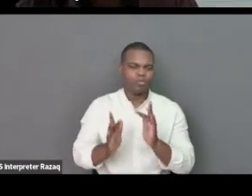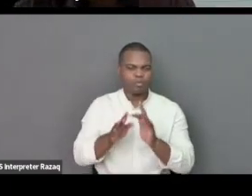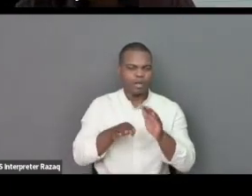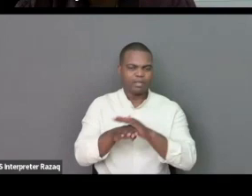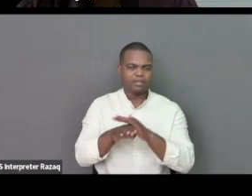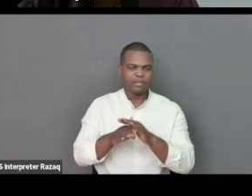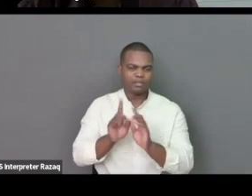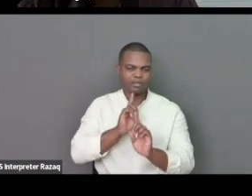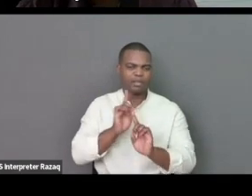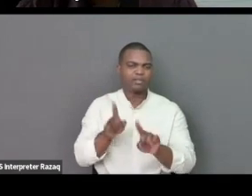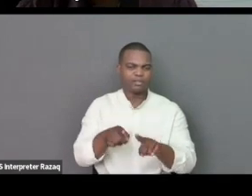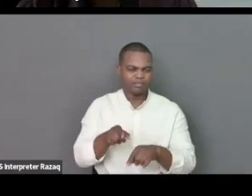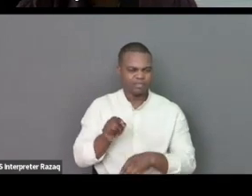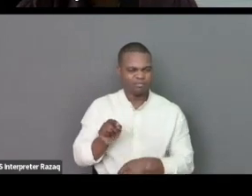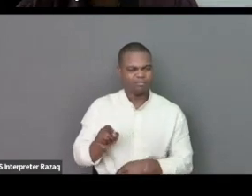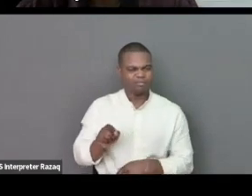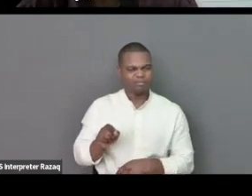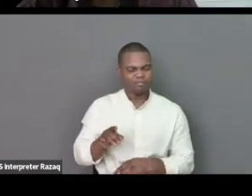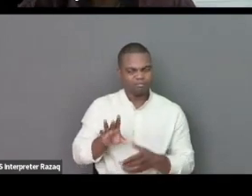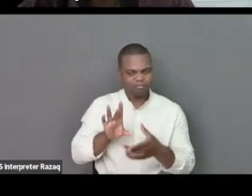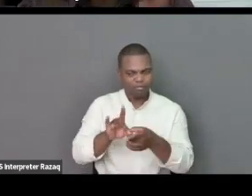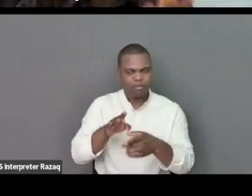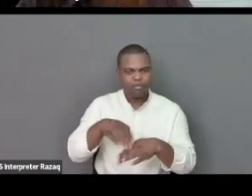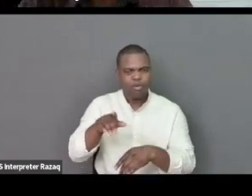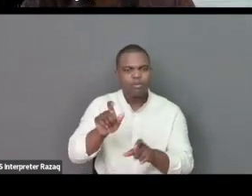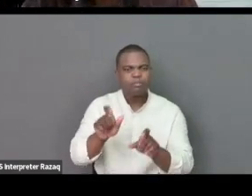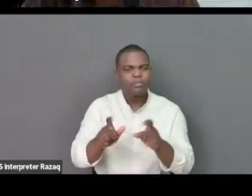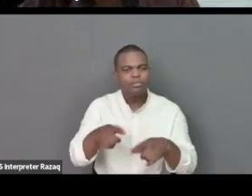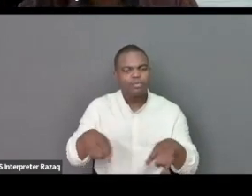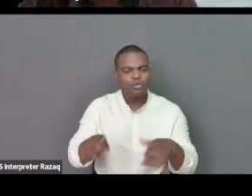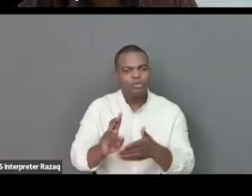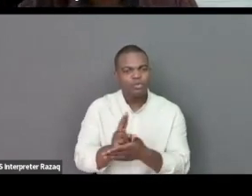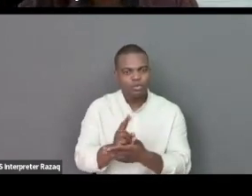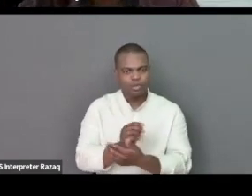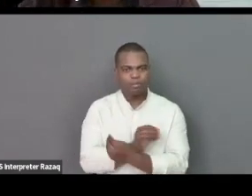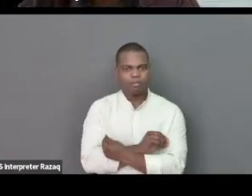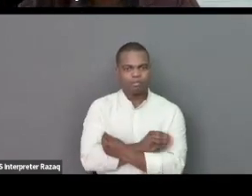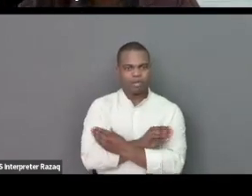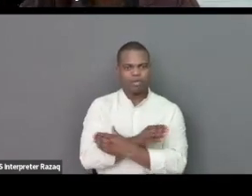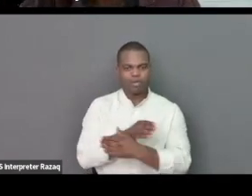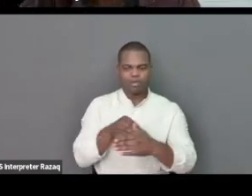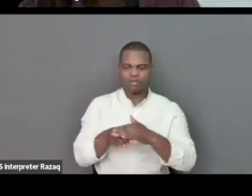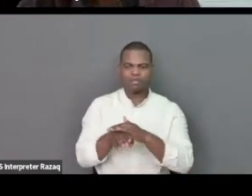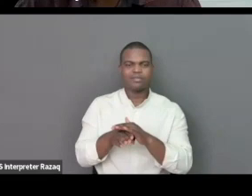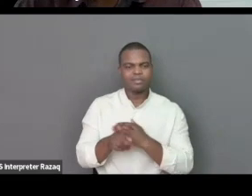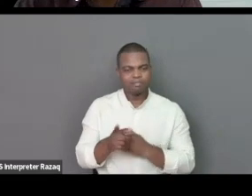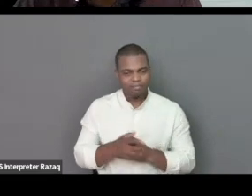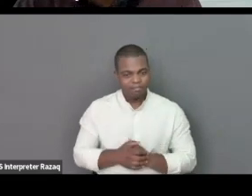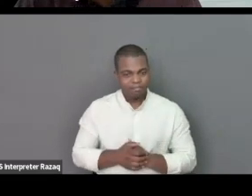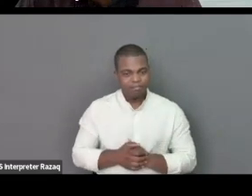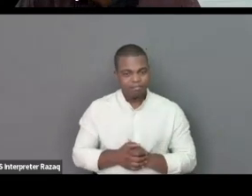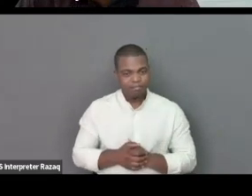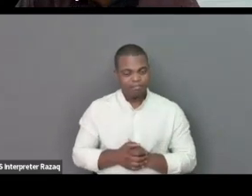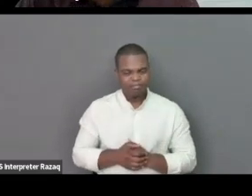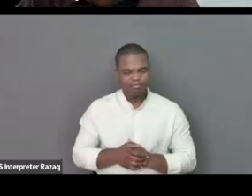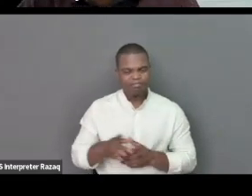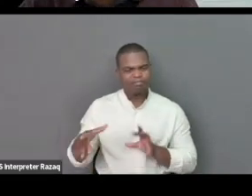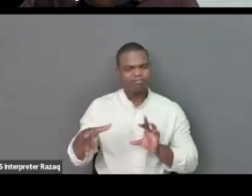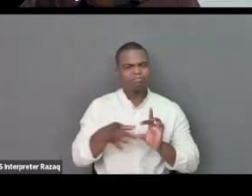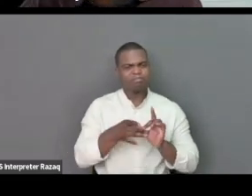Directed Project and the curriculum, which we will share with you a bit later the details, and then we will talk about that.